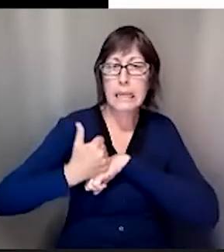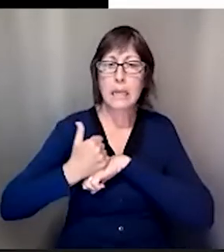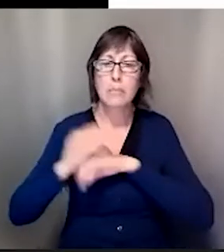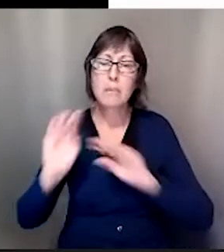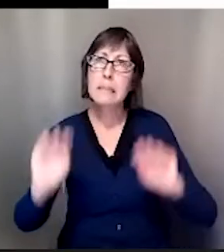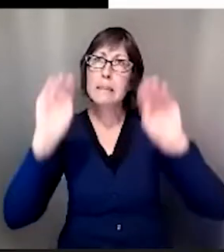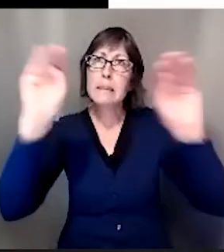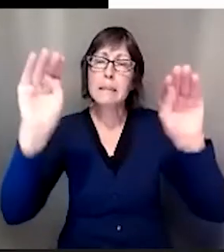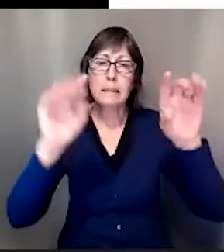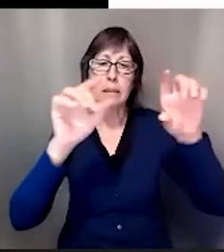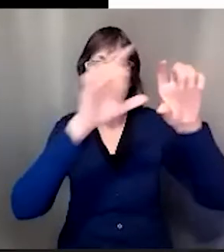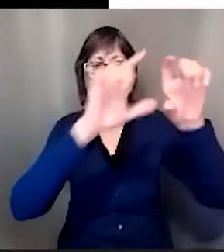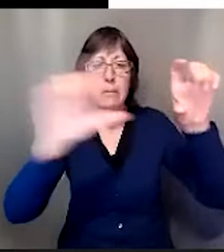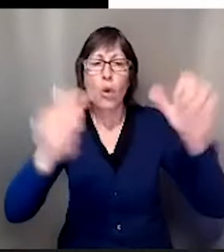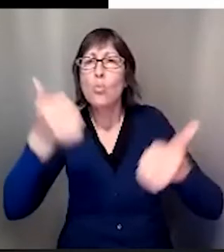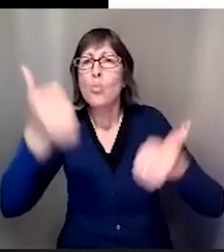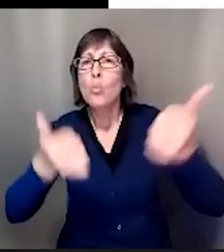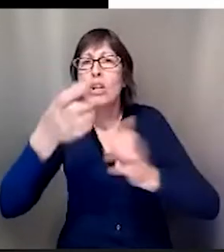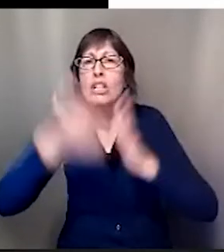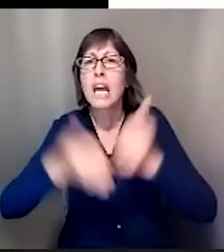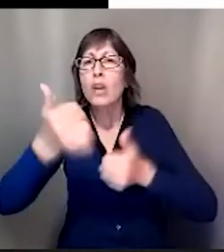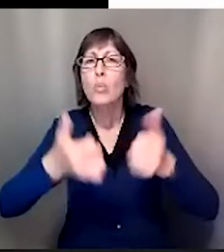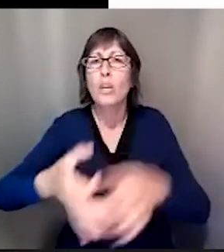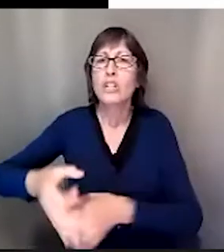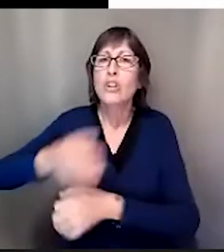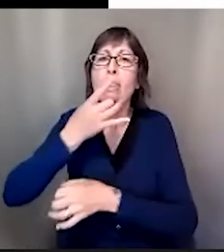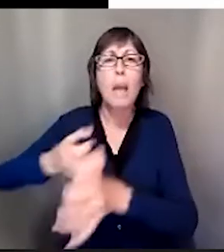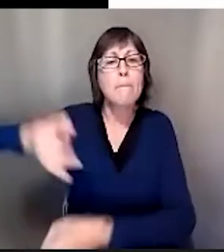which art designs are to be installed on each pole, which direction the artwork will face